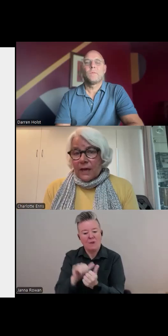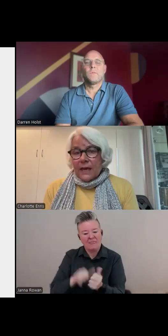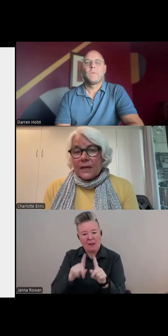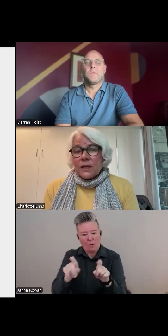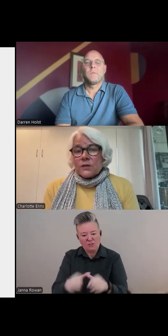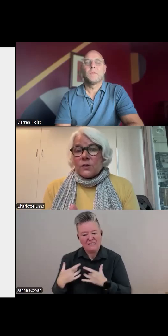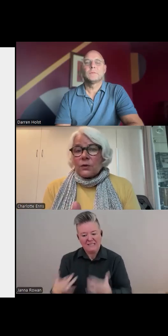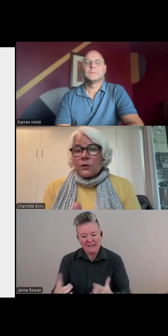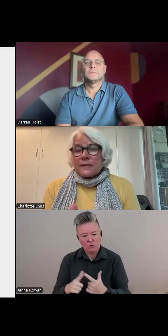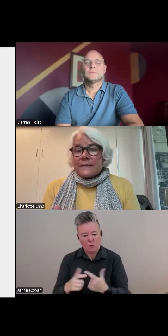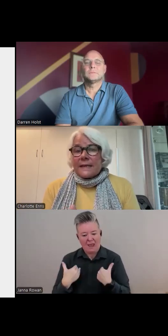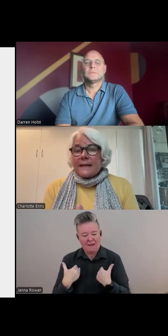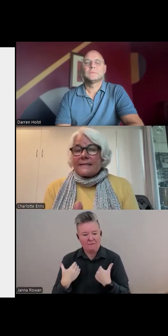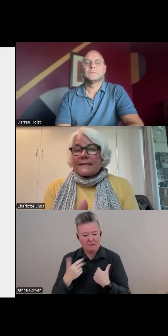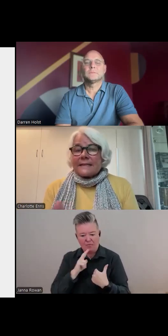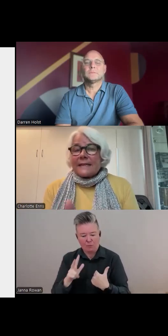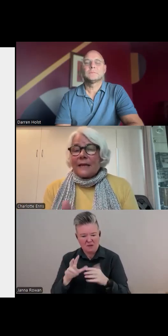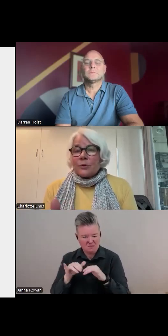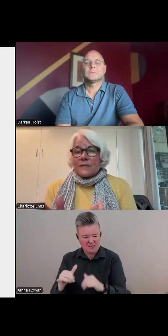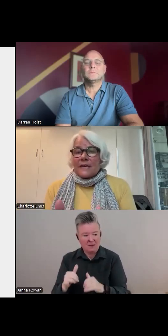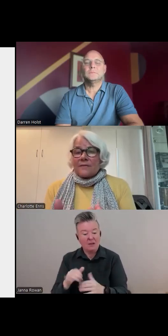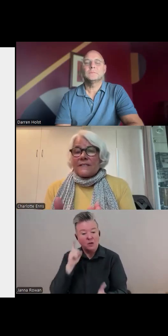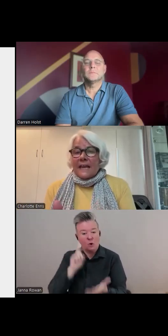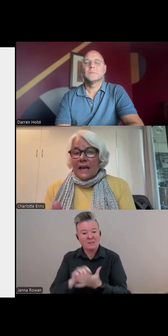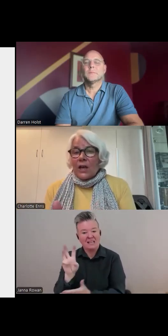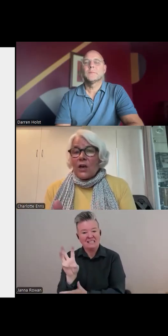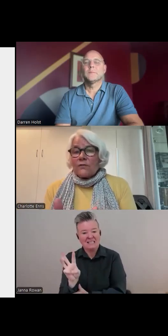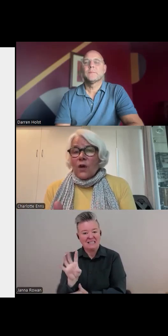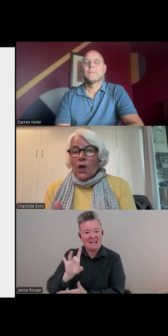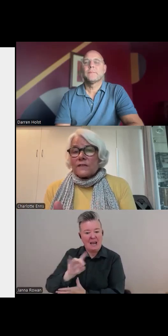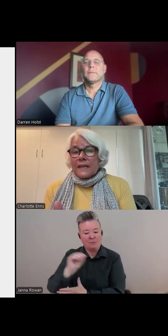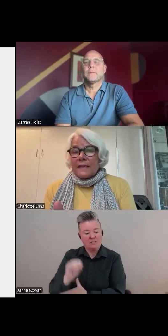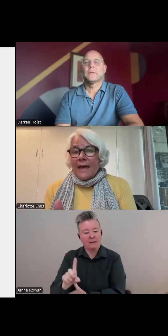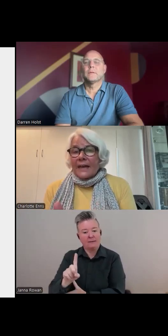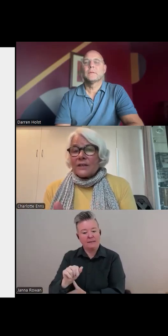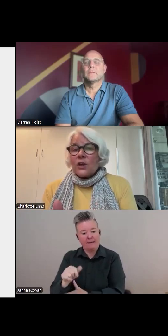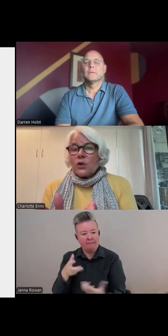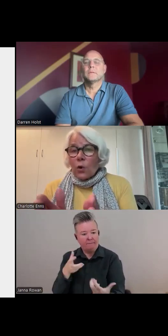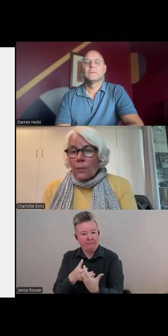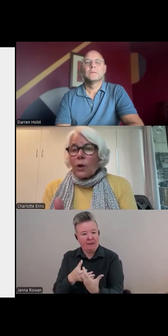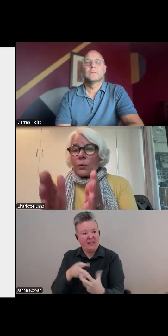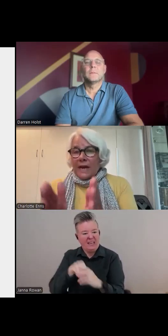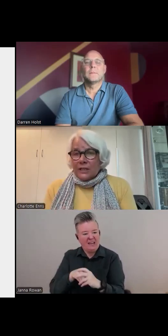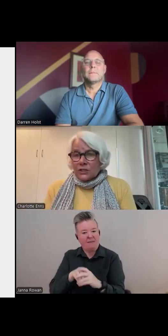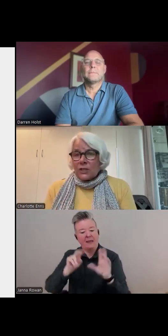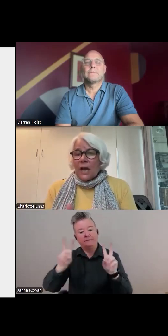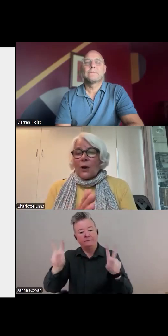Okay? So you can see that 68% of the data falls in that normal range